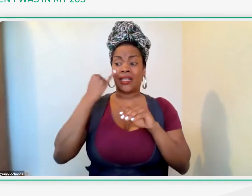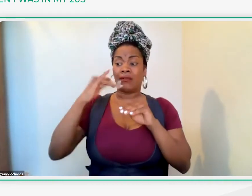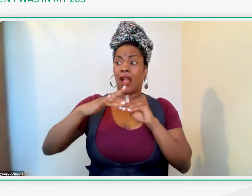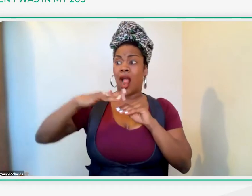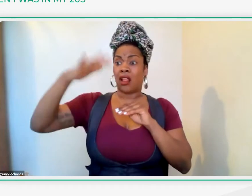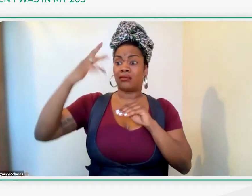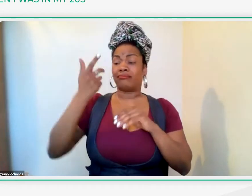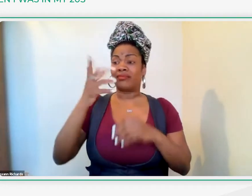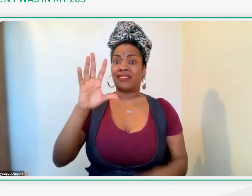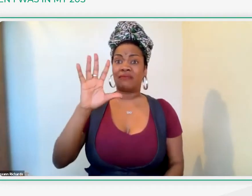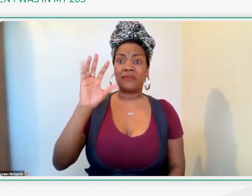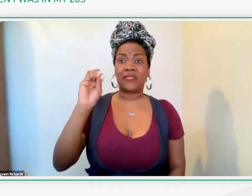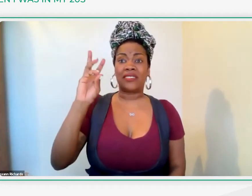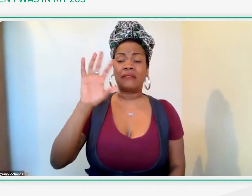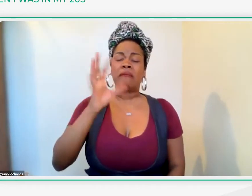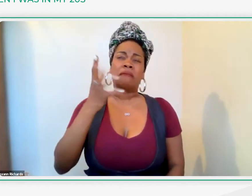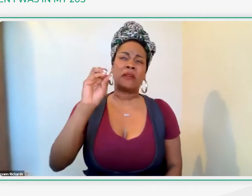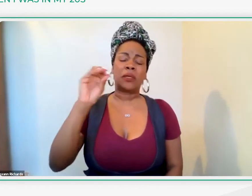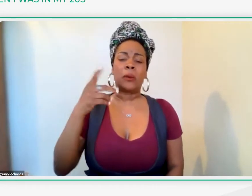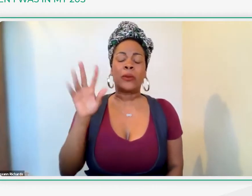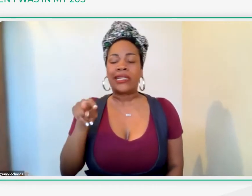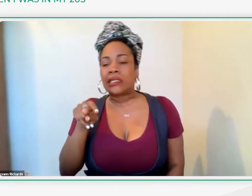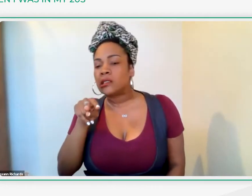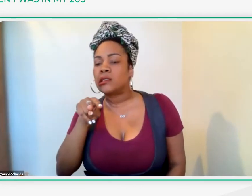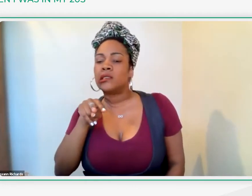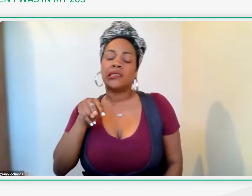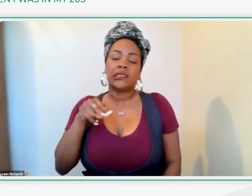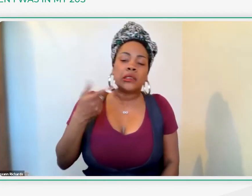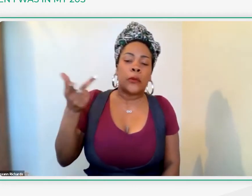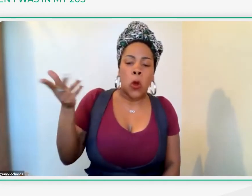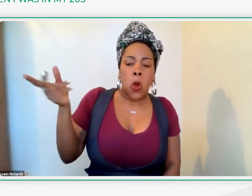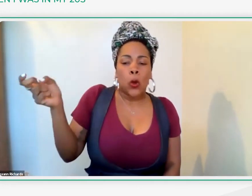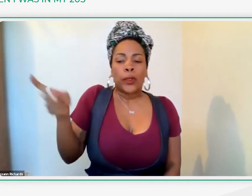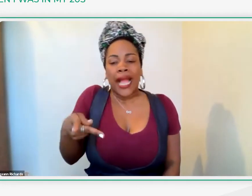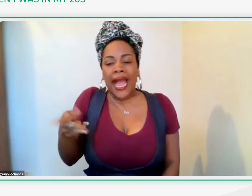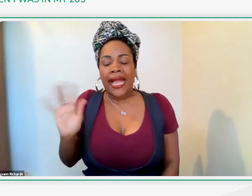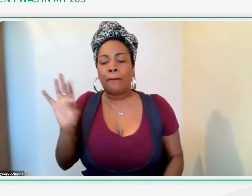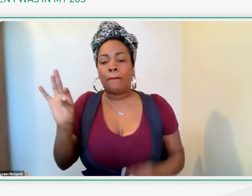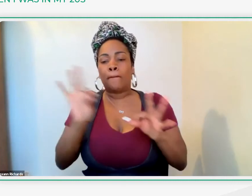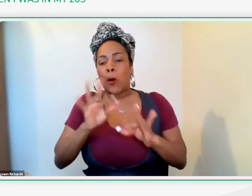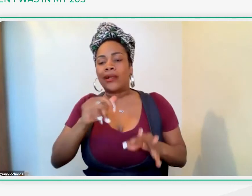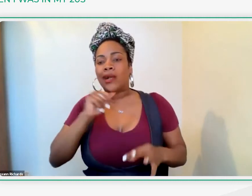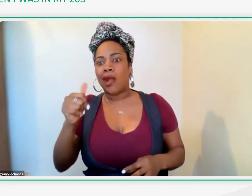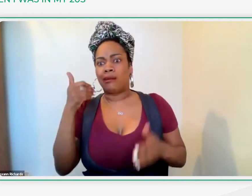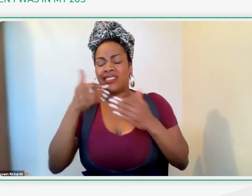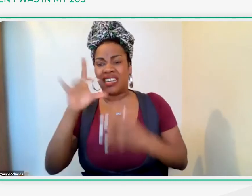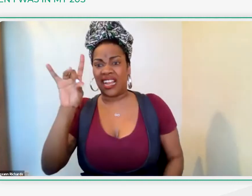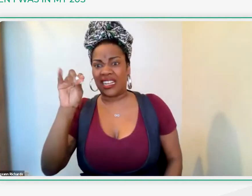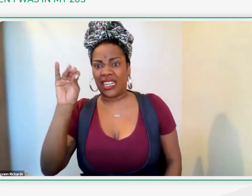But if you have to use a certain amount of your credit, go up to 30%.